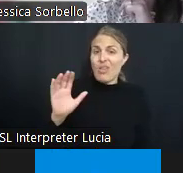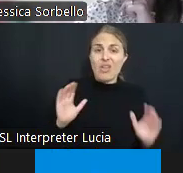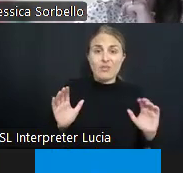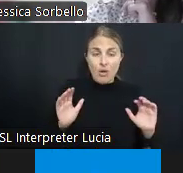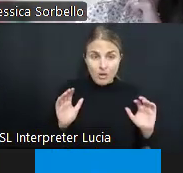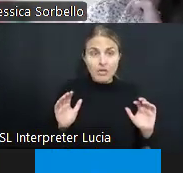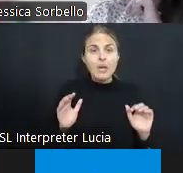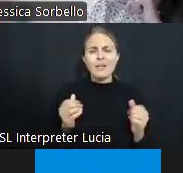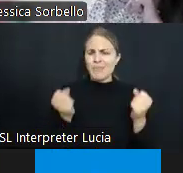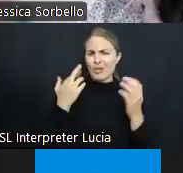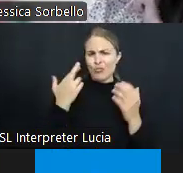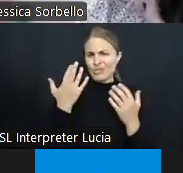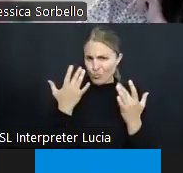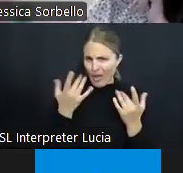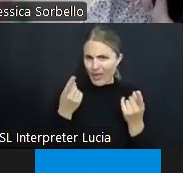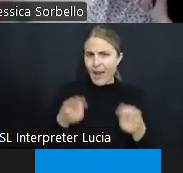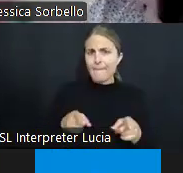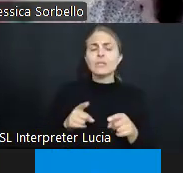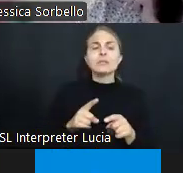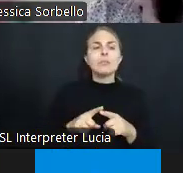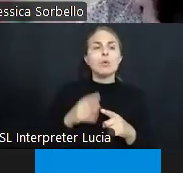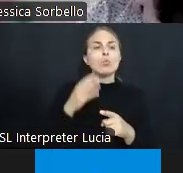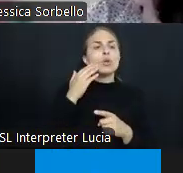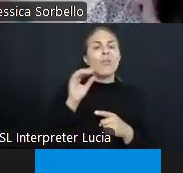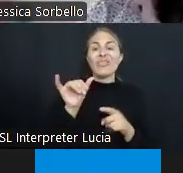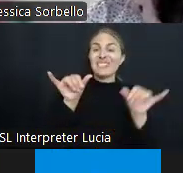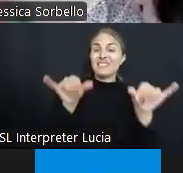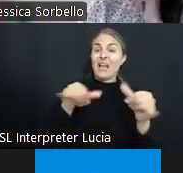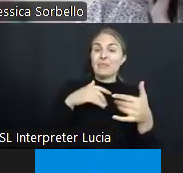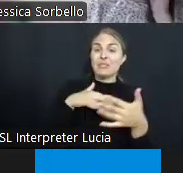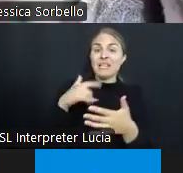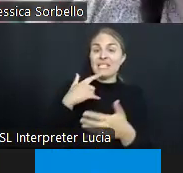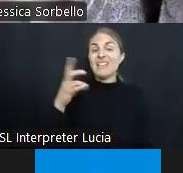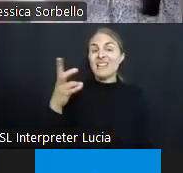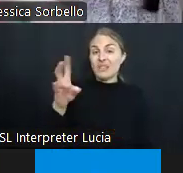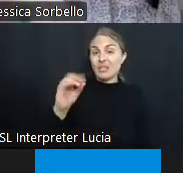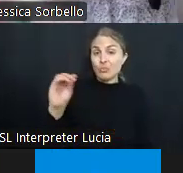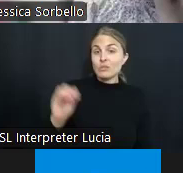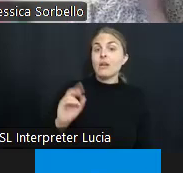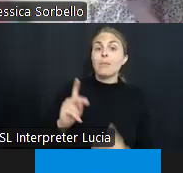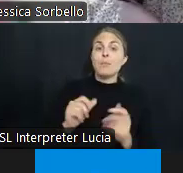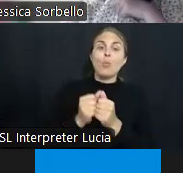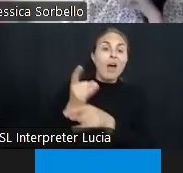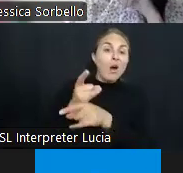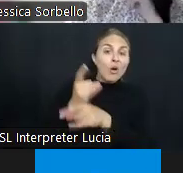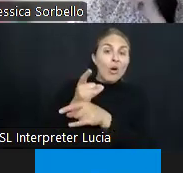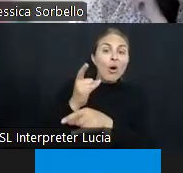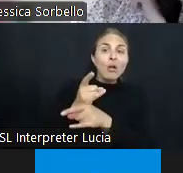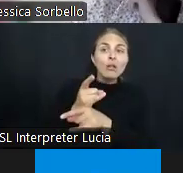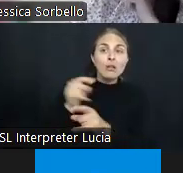alcohol or other substance use disorders reported they did not seek out treatment purely because of